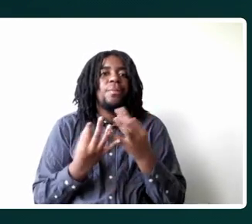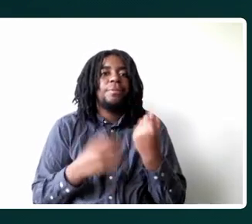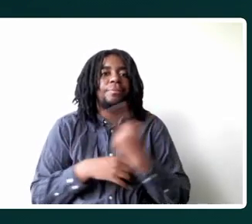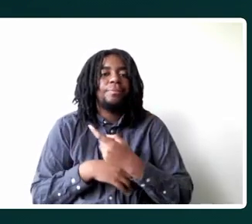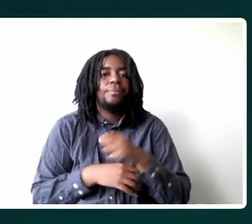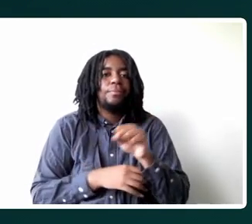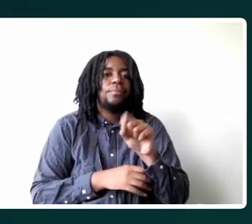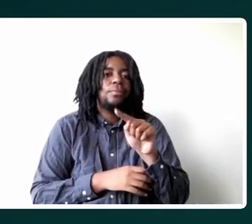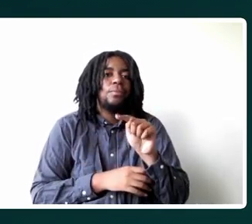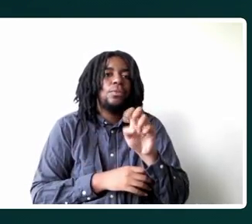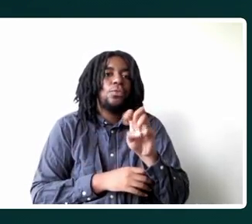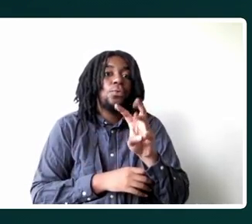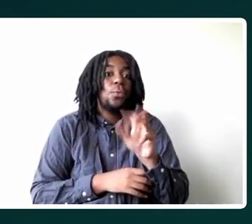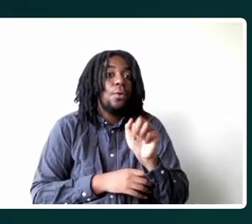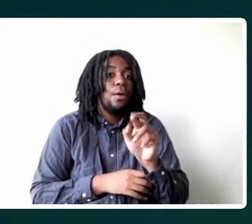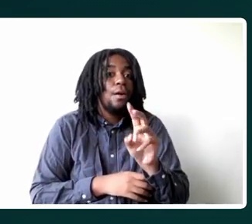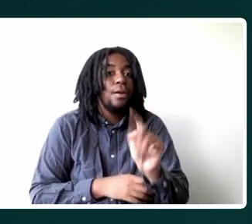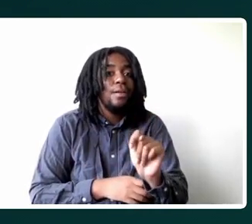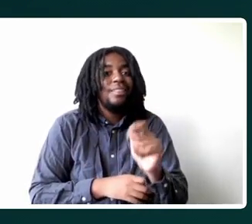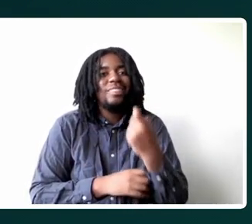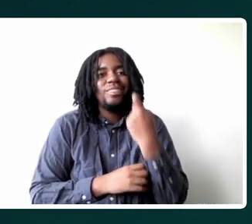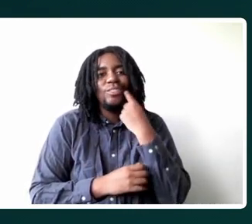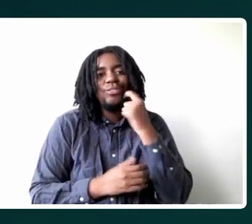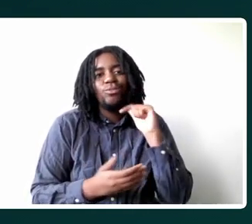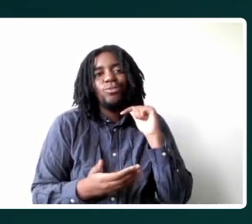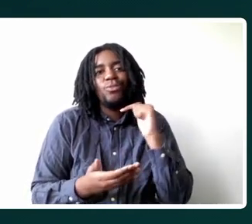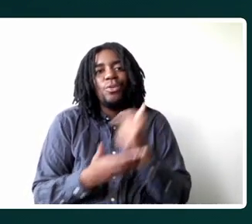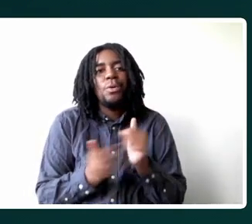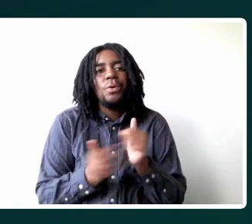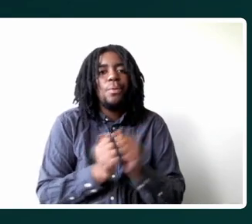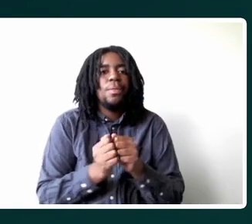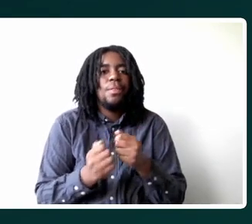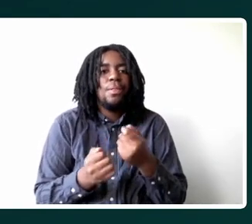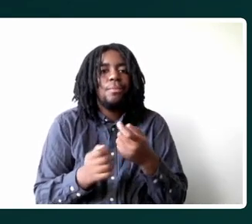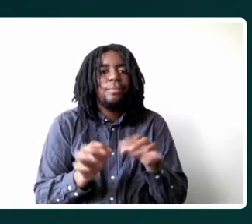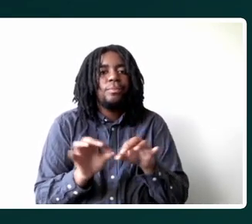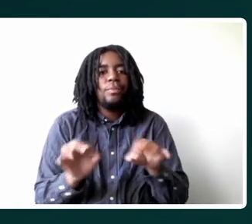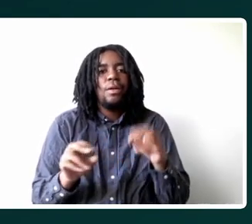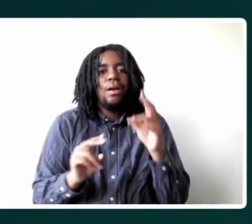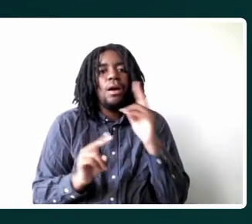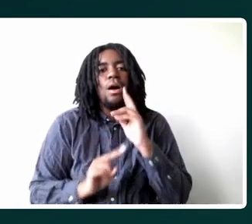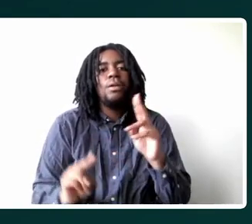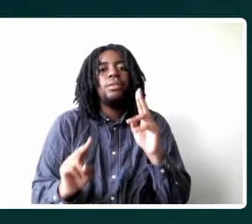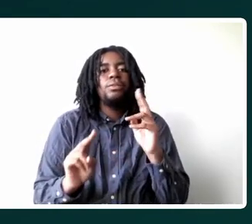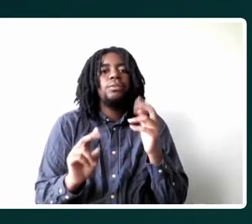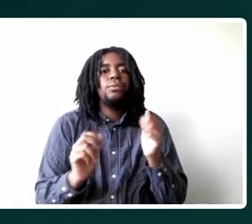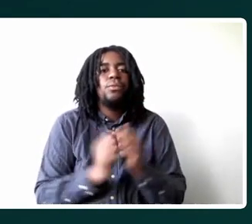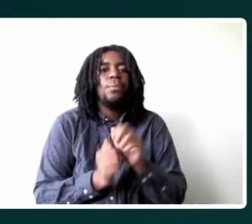with honors from Virginia Wesleyan University with a Degree in Electrical Engineering.